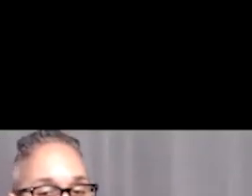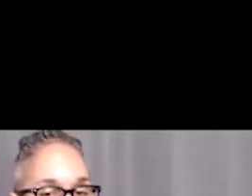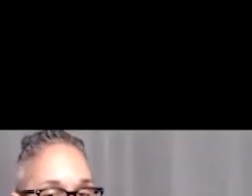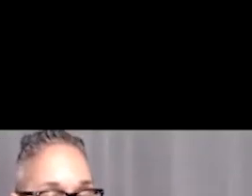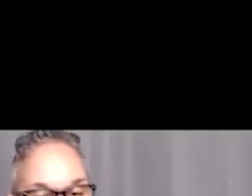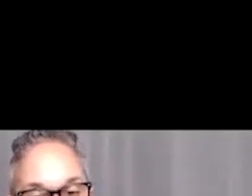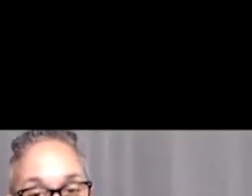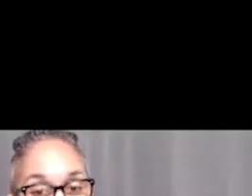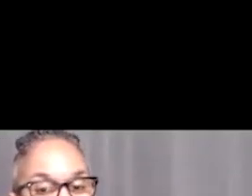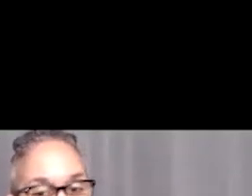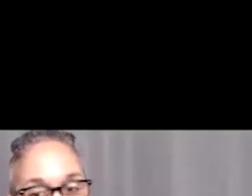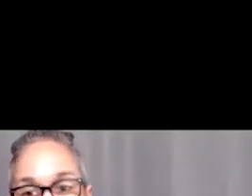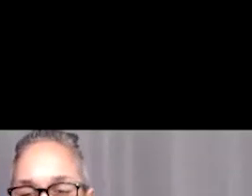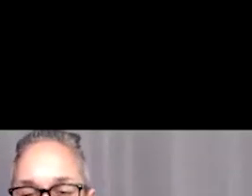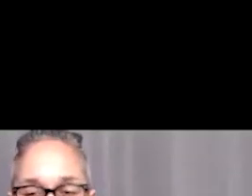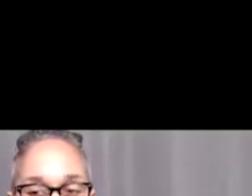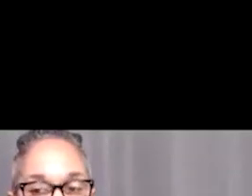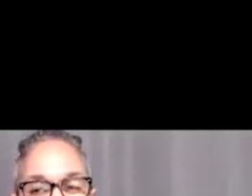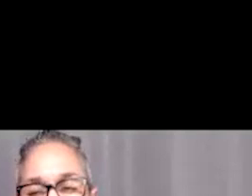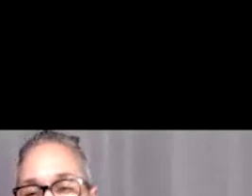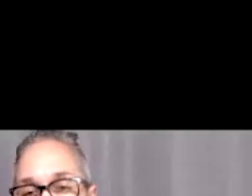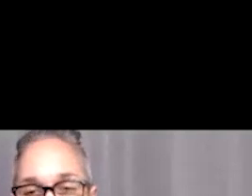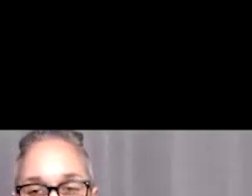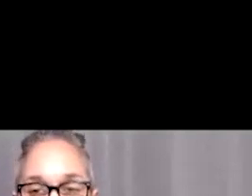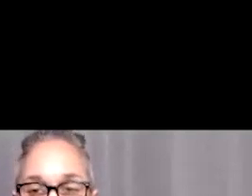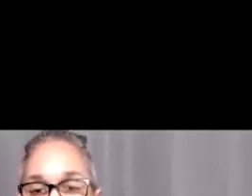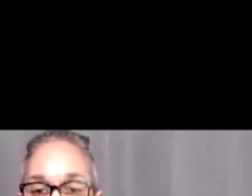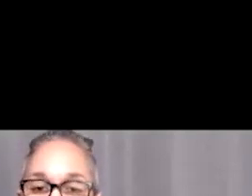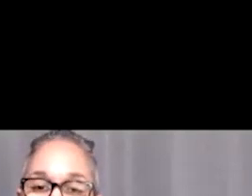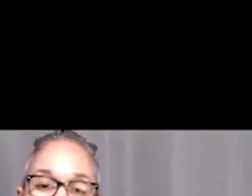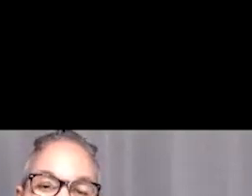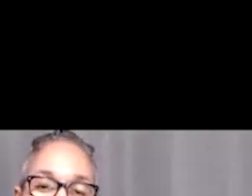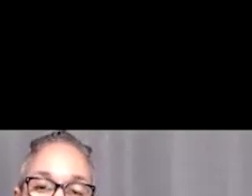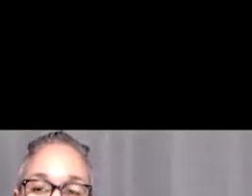just busting their butt to do something that is not really going to give results. Right?